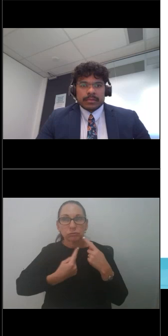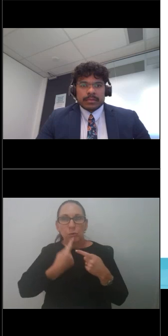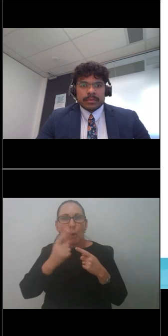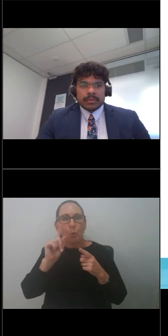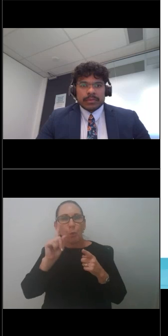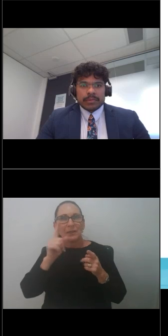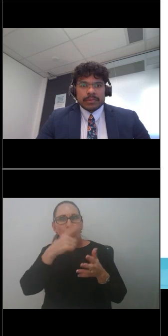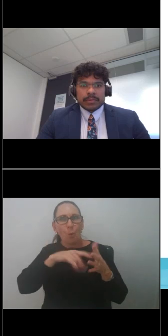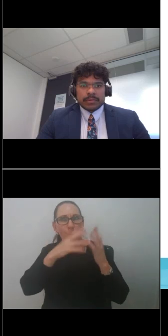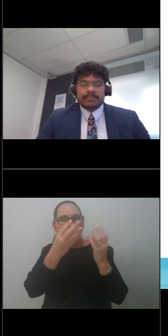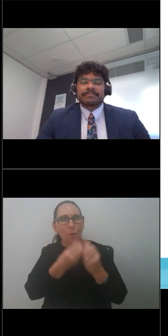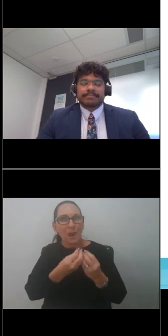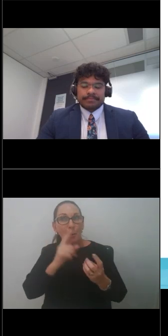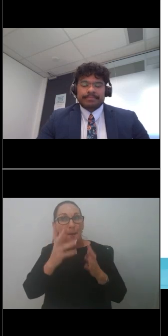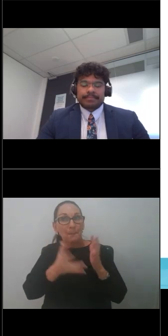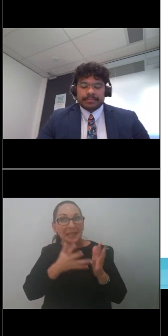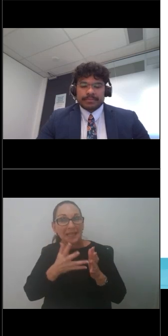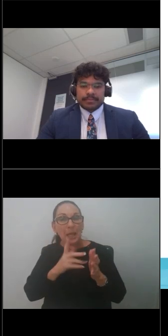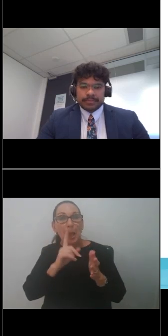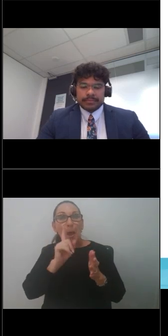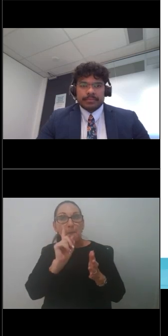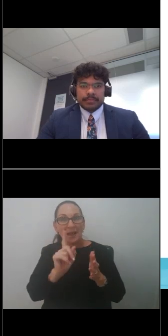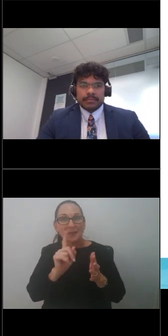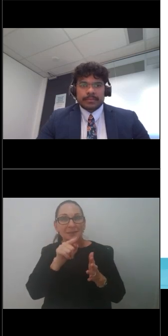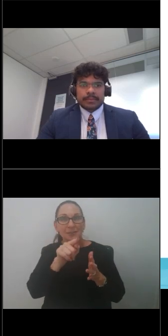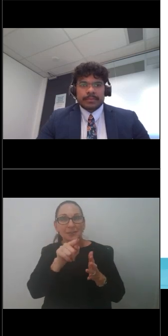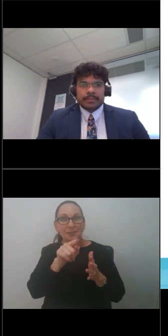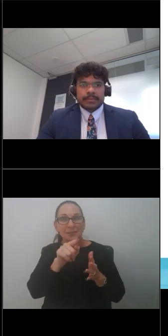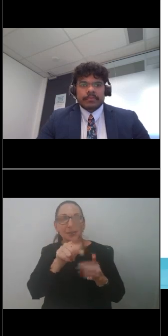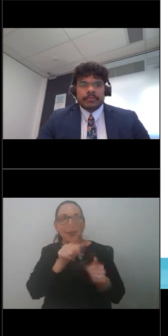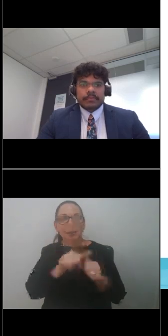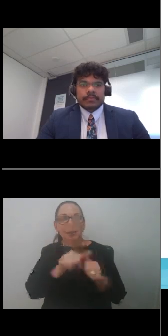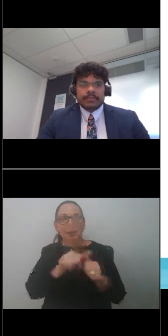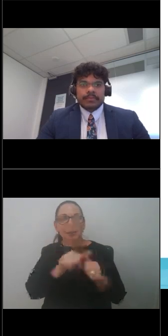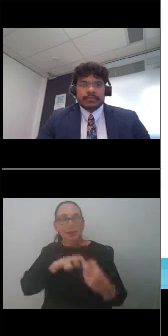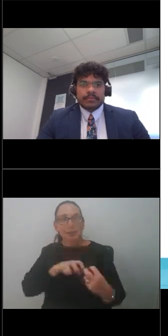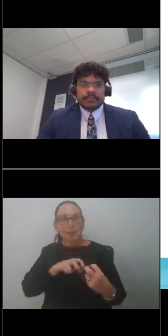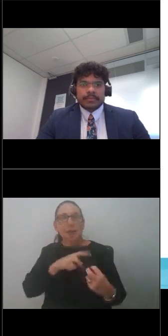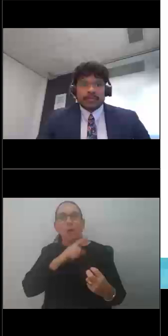conceptualize until you sit in a room with me and I go through stuff with you yeah I might provide